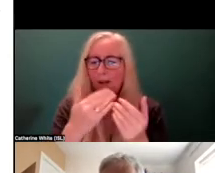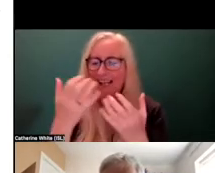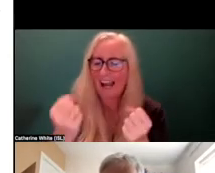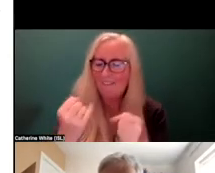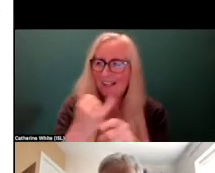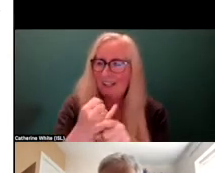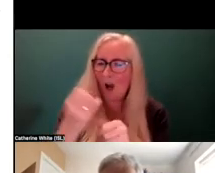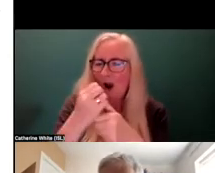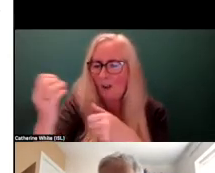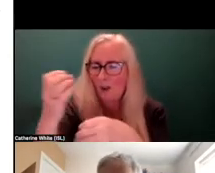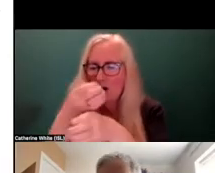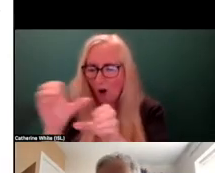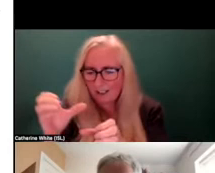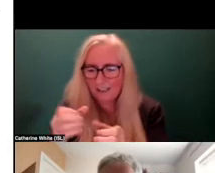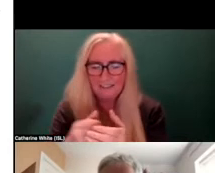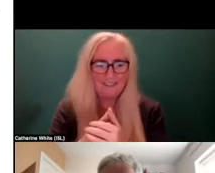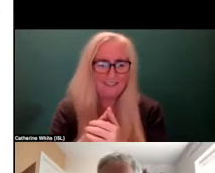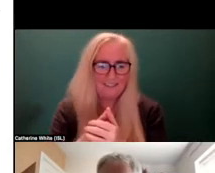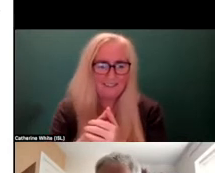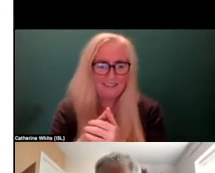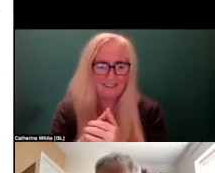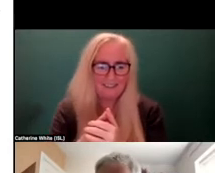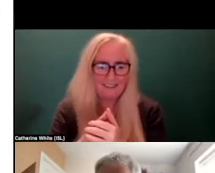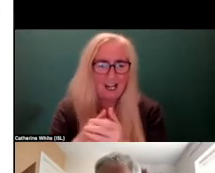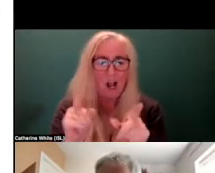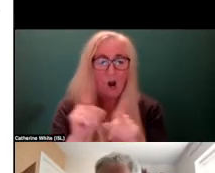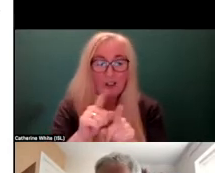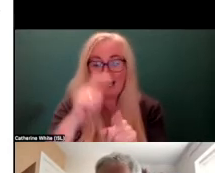in the States, or something that's starting to be looked at is the whole role of social